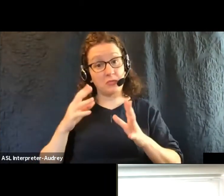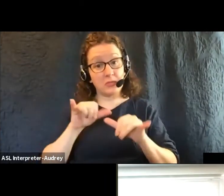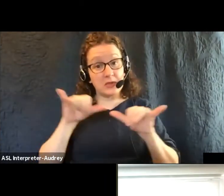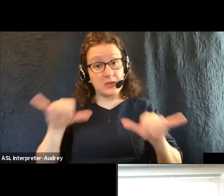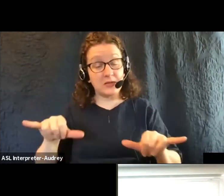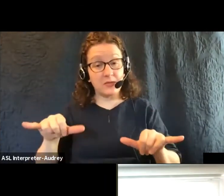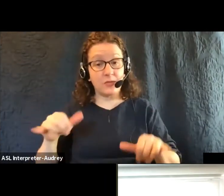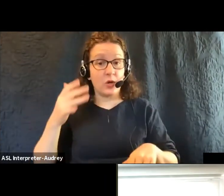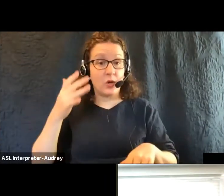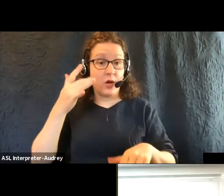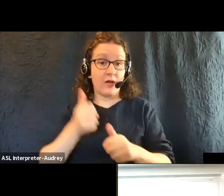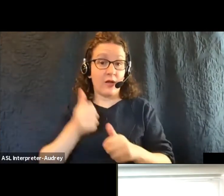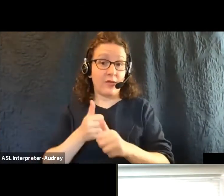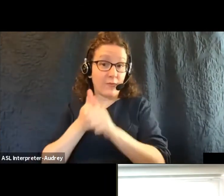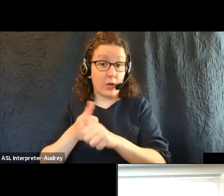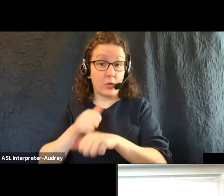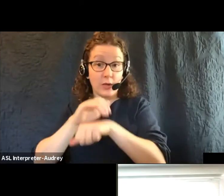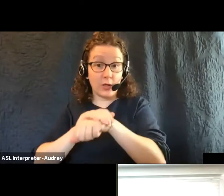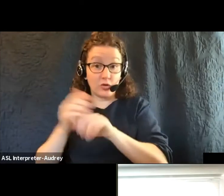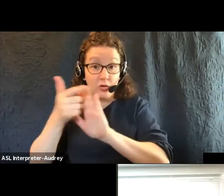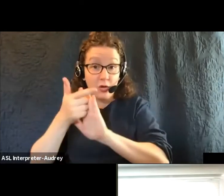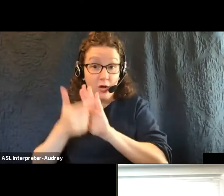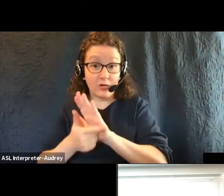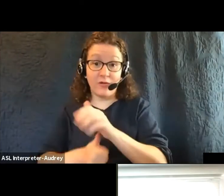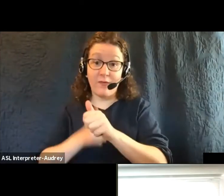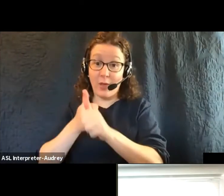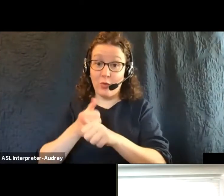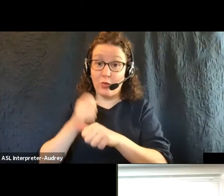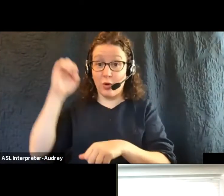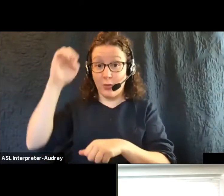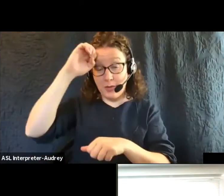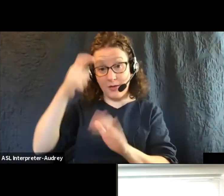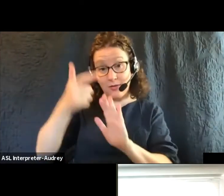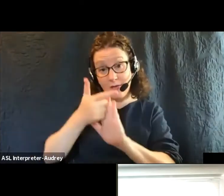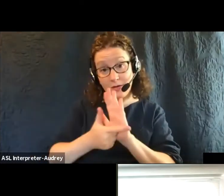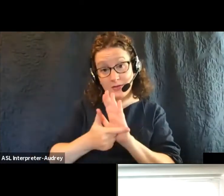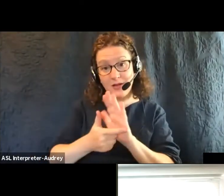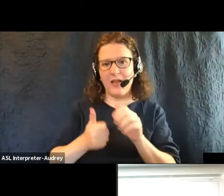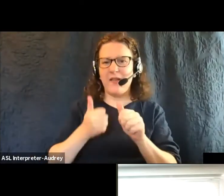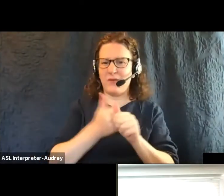they follow European laws, and they follow their own Scottish laws.